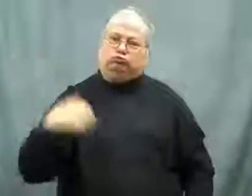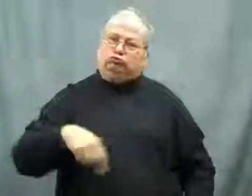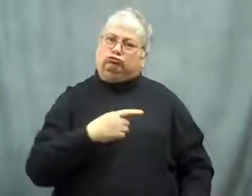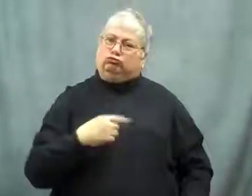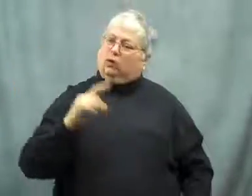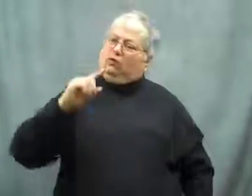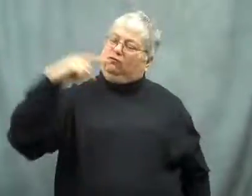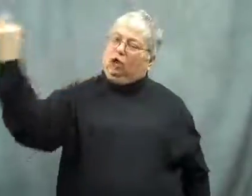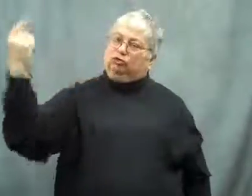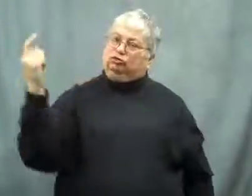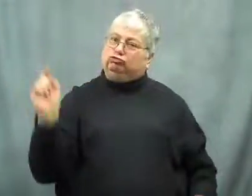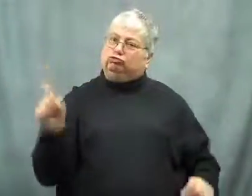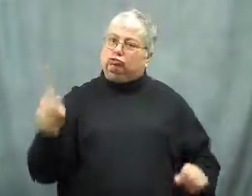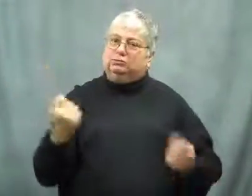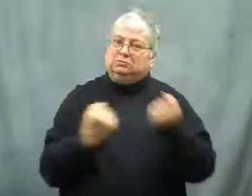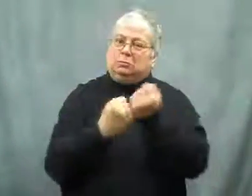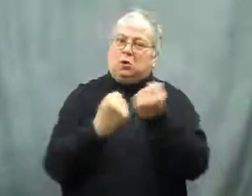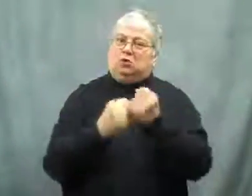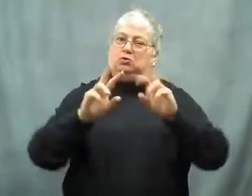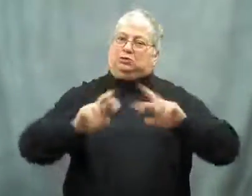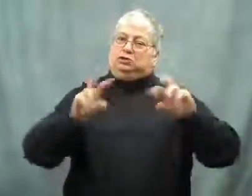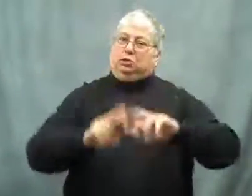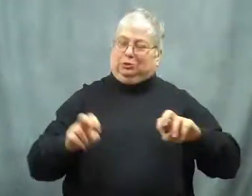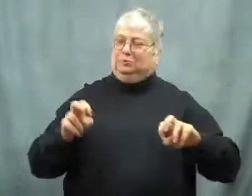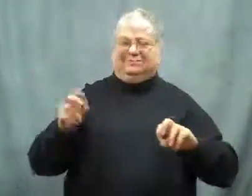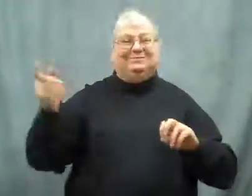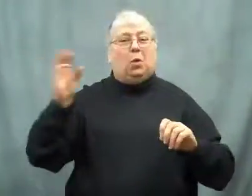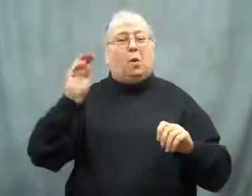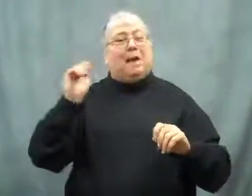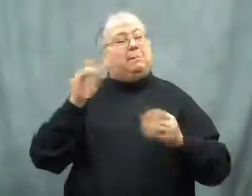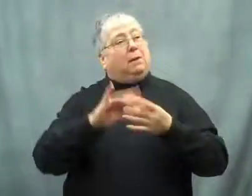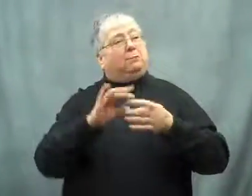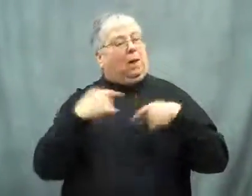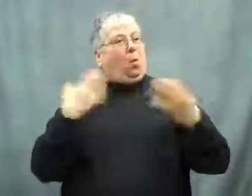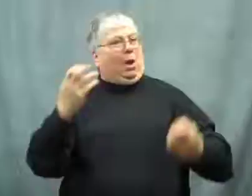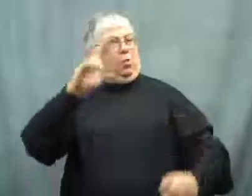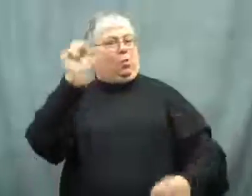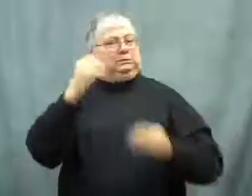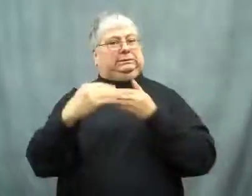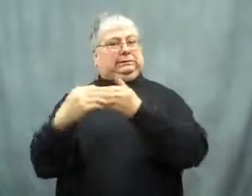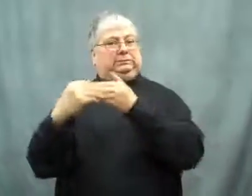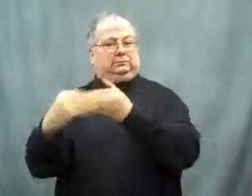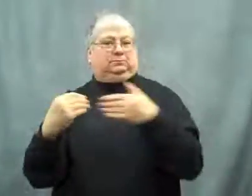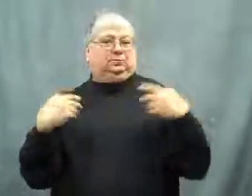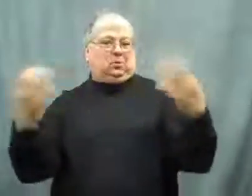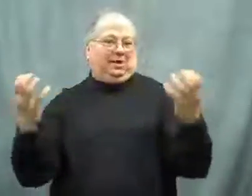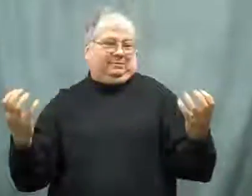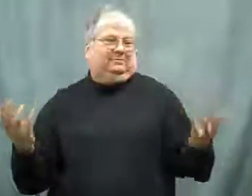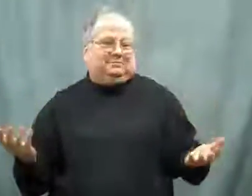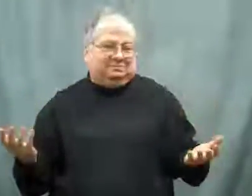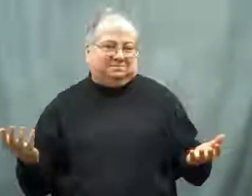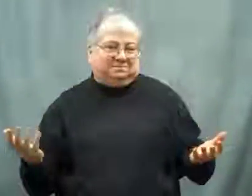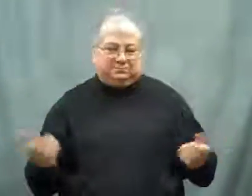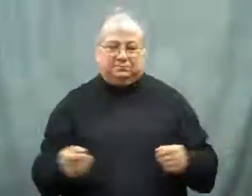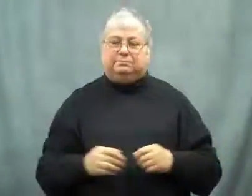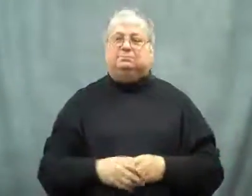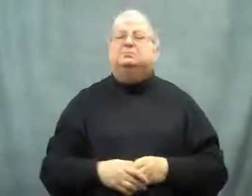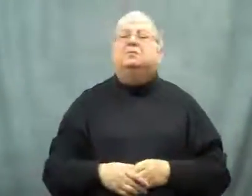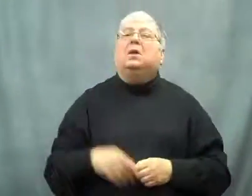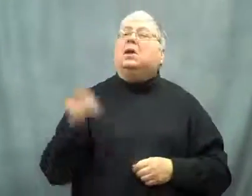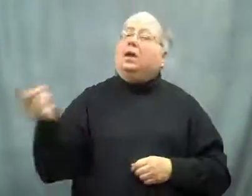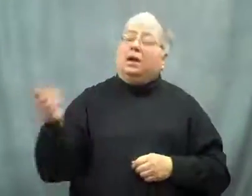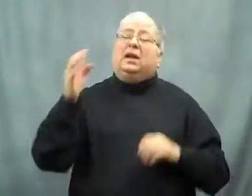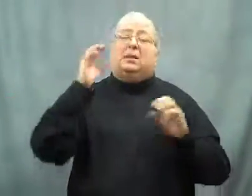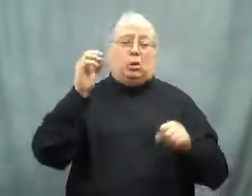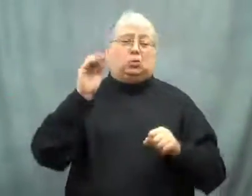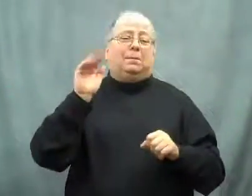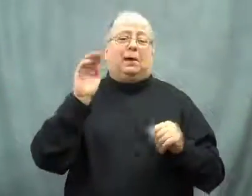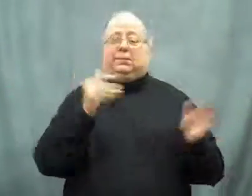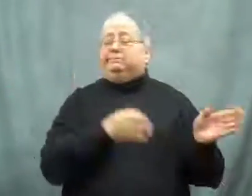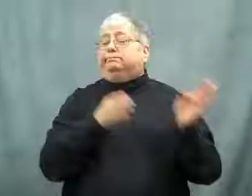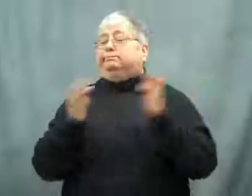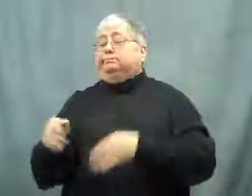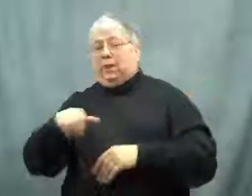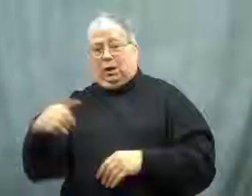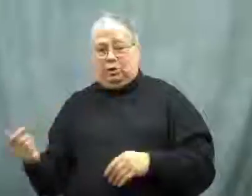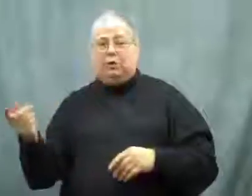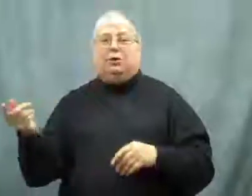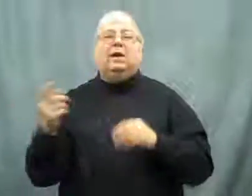He wants the U.S. to be the leader in supporting research.